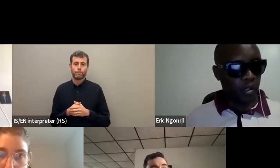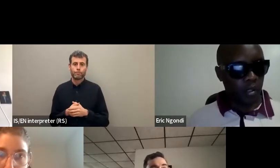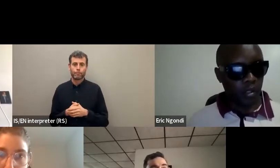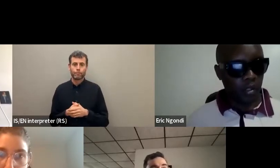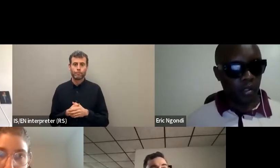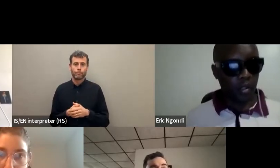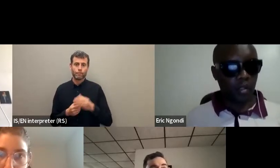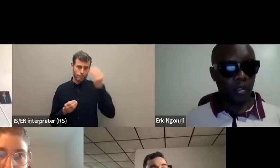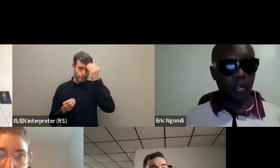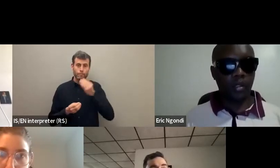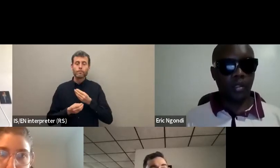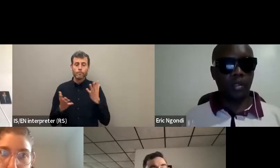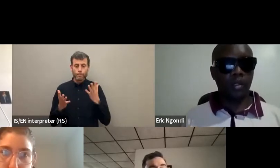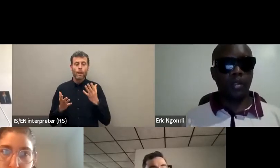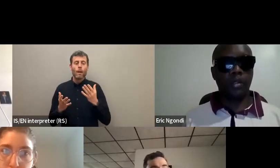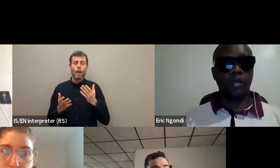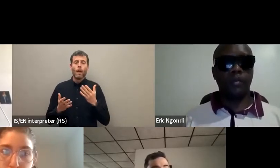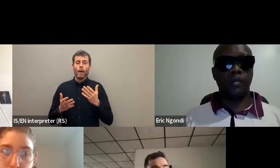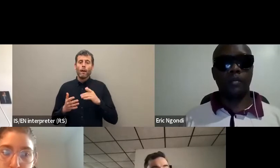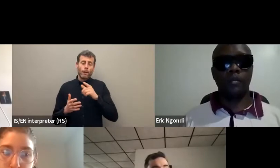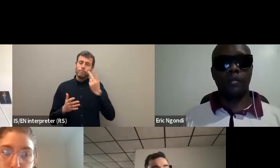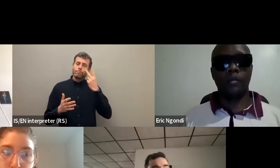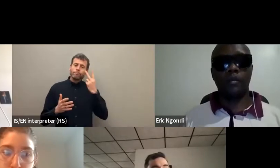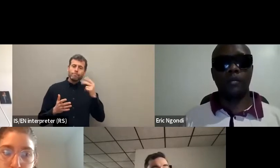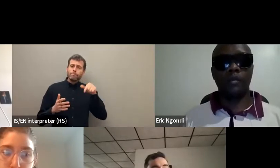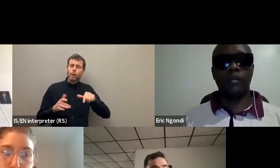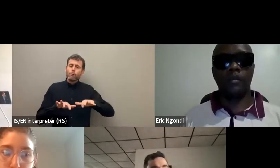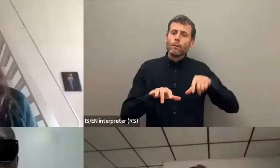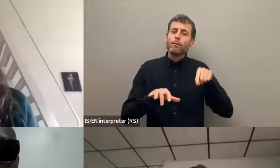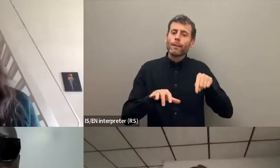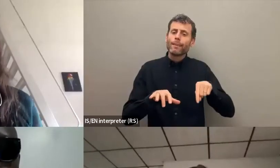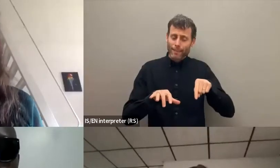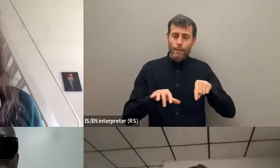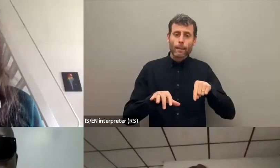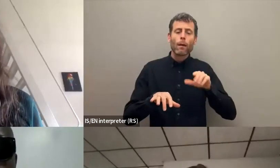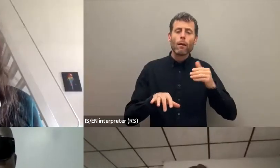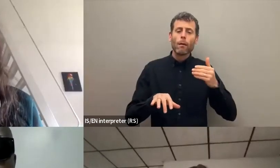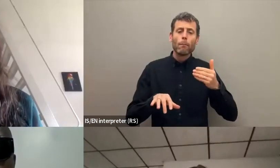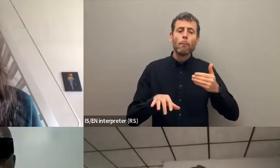Mohammed Ali Loutfy: We will be sharing relevant links in the chat box throughout the event.